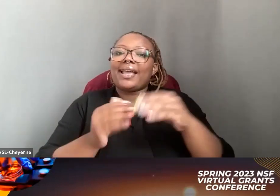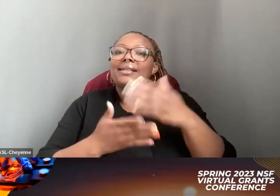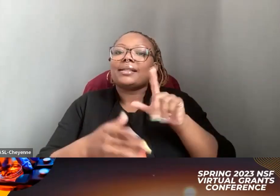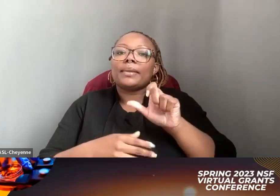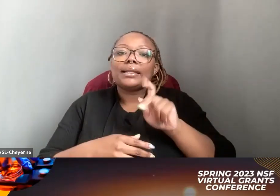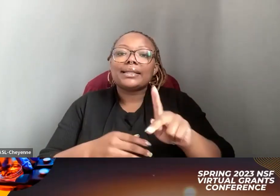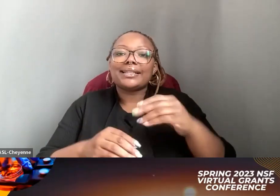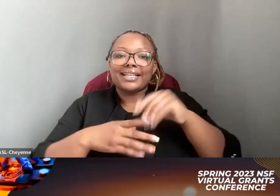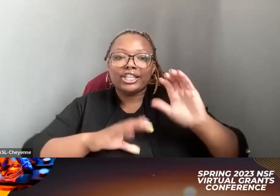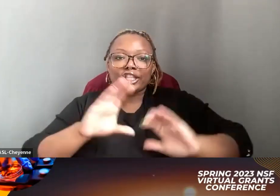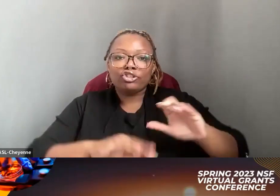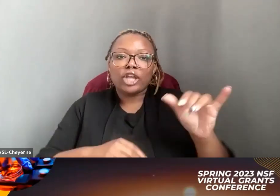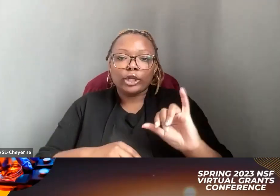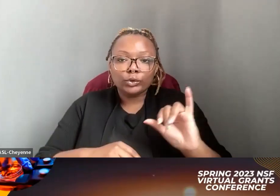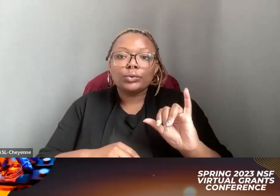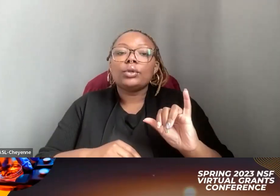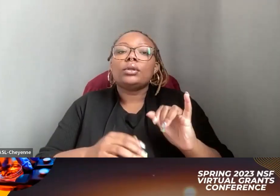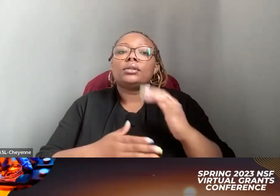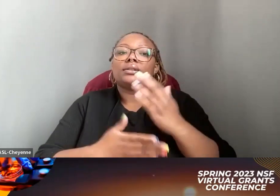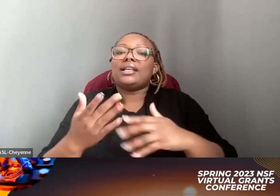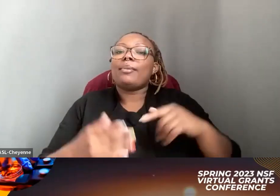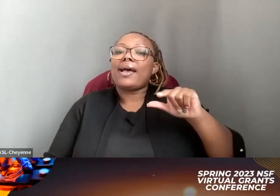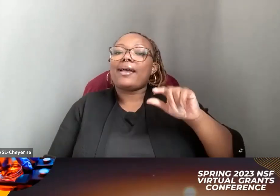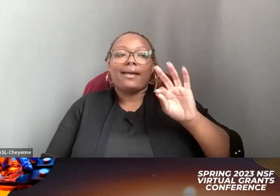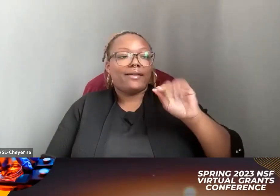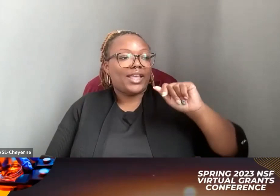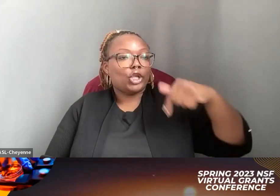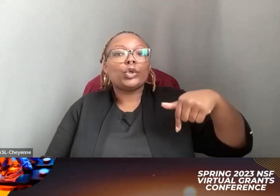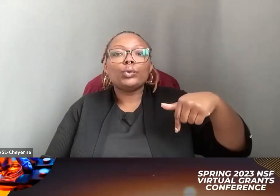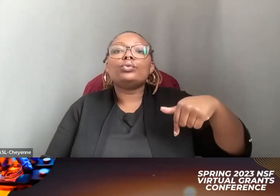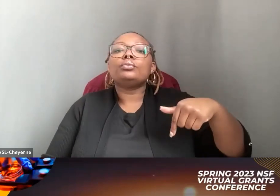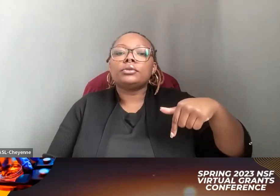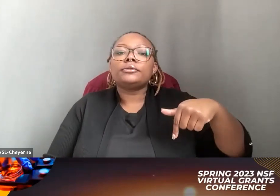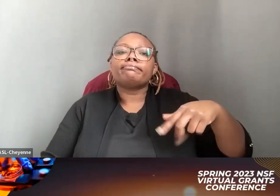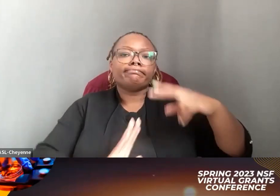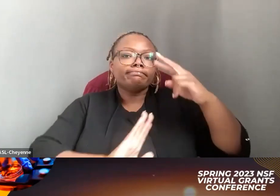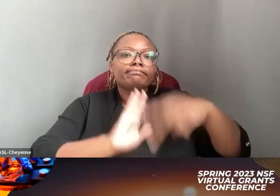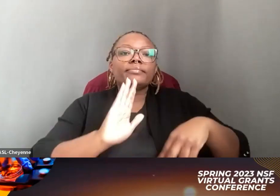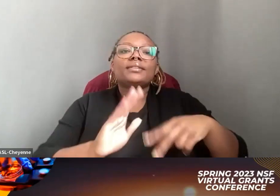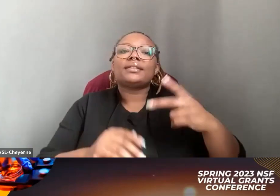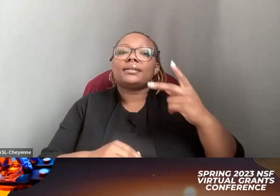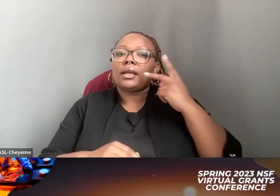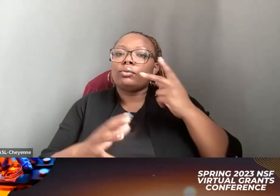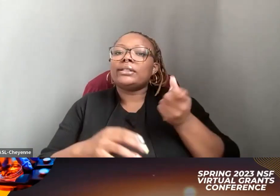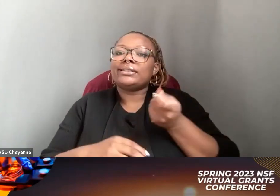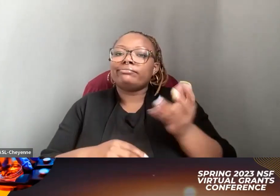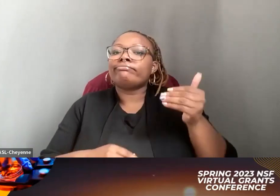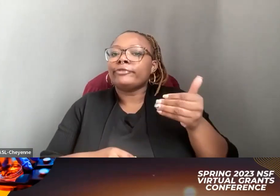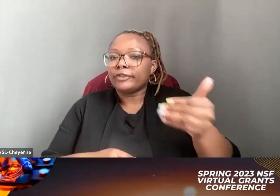in the chat to some of our frequently asked questions, which we see here we get quite frequently.